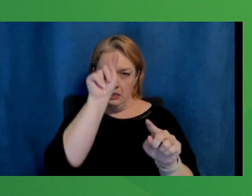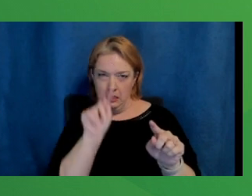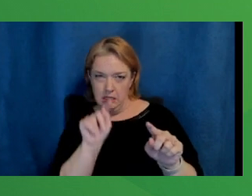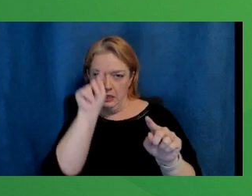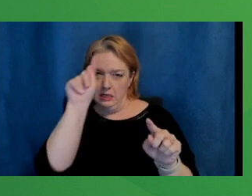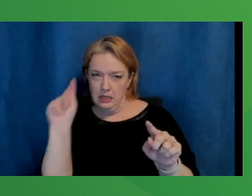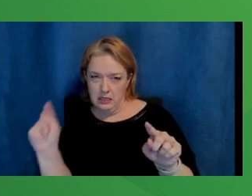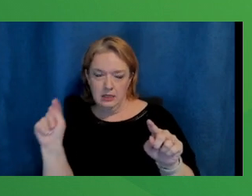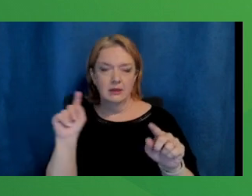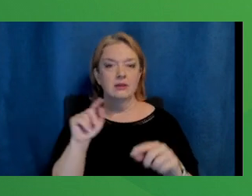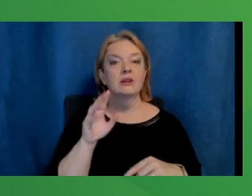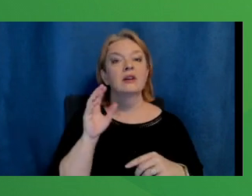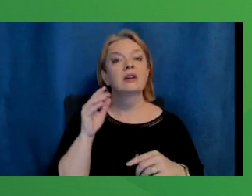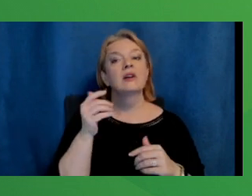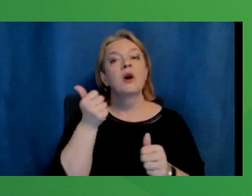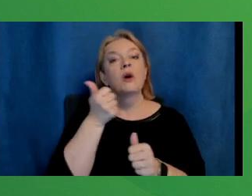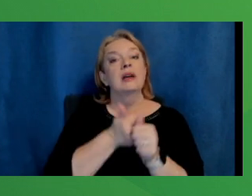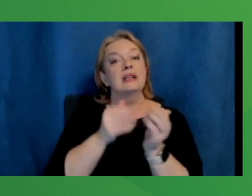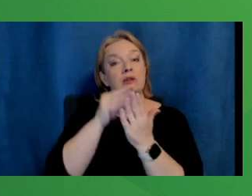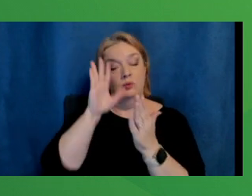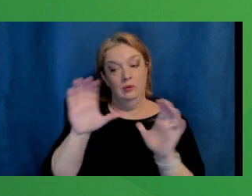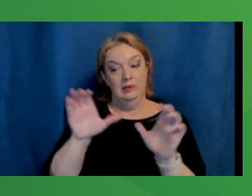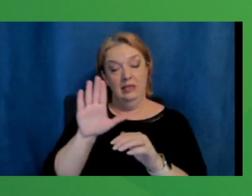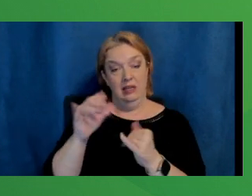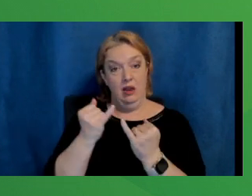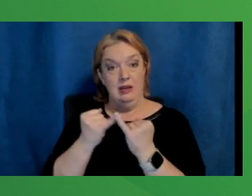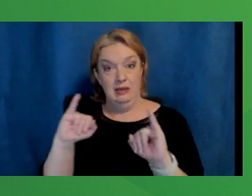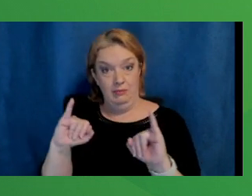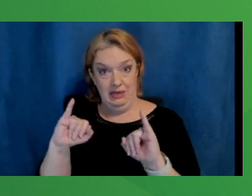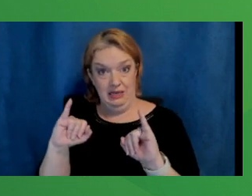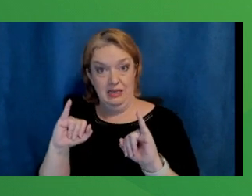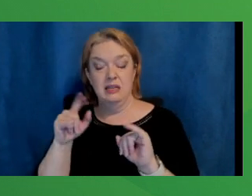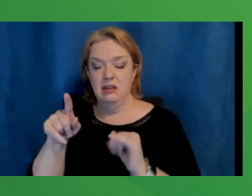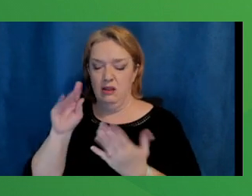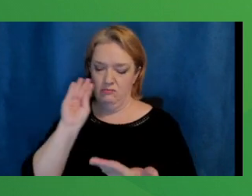could have their own opinion about how they felt and no one can cloud their judgment. So,